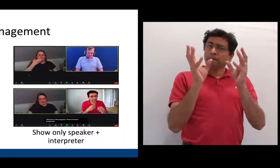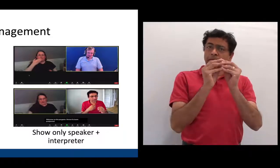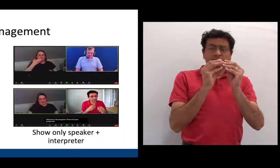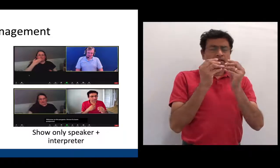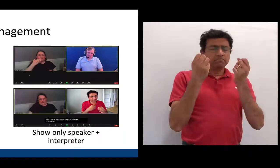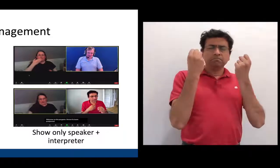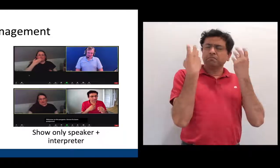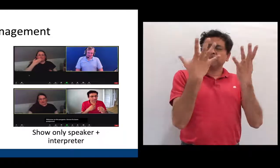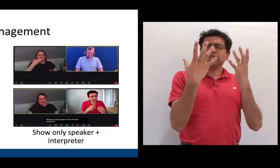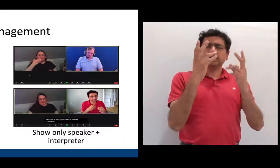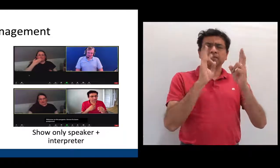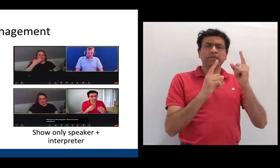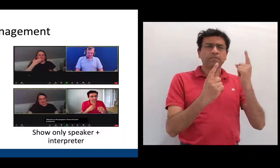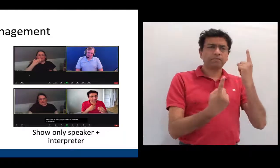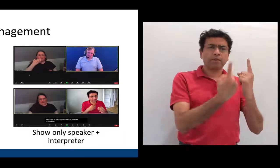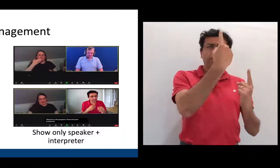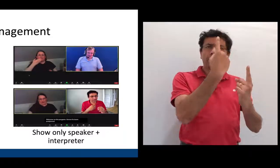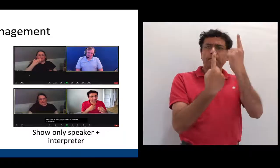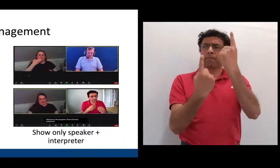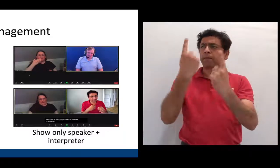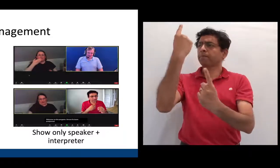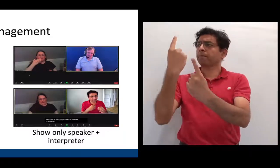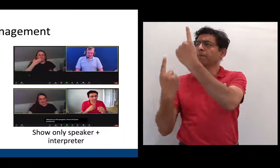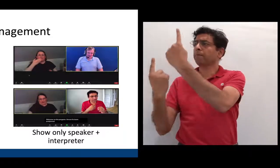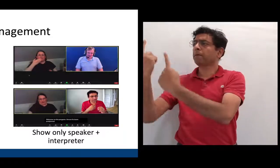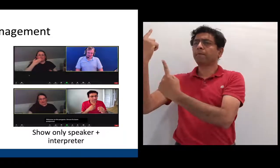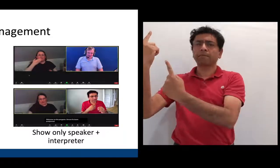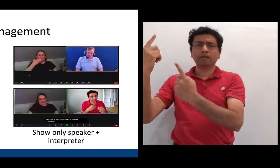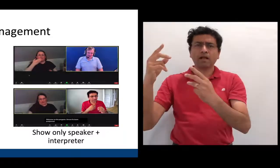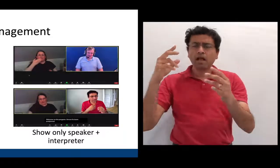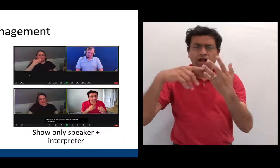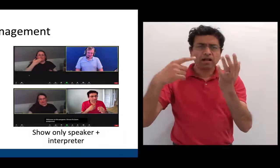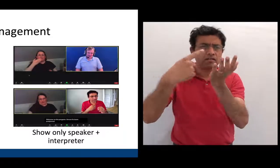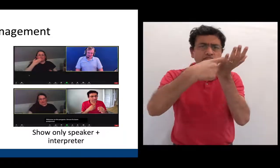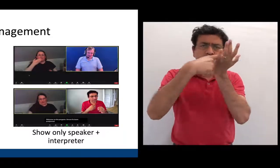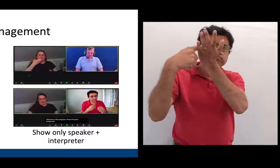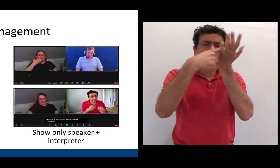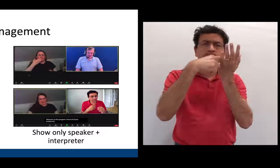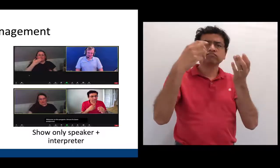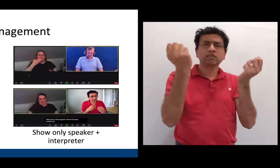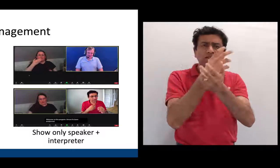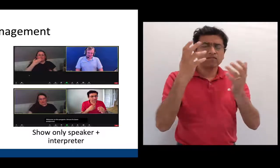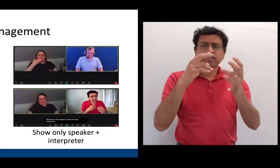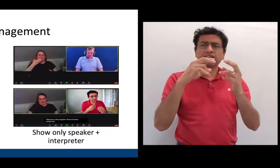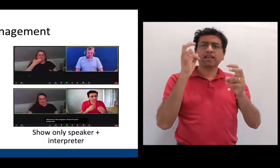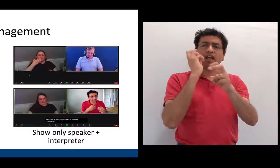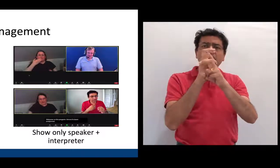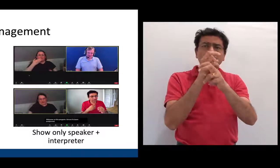Meetings may have many people all showing up and doing different things, and all talking.